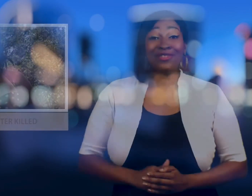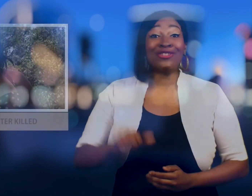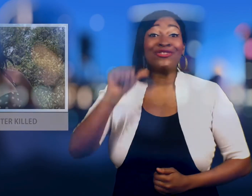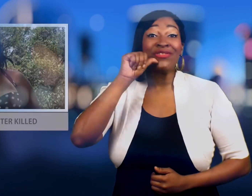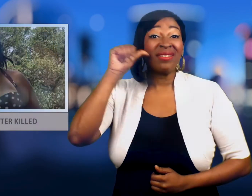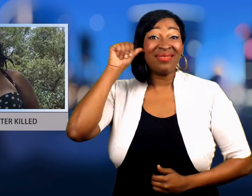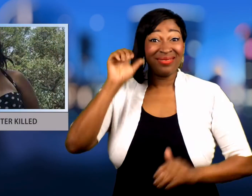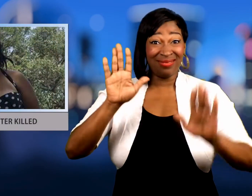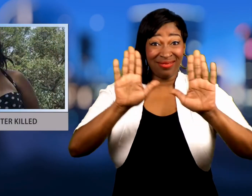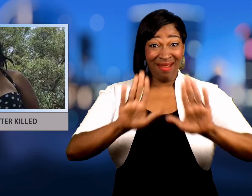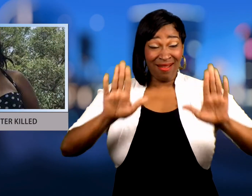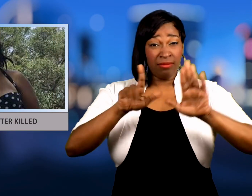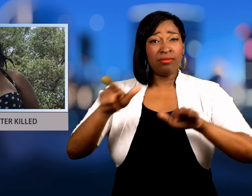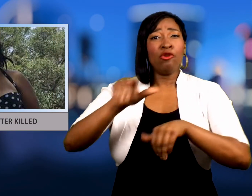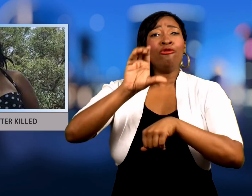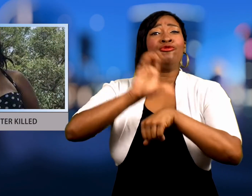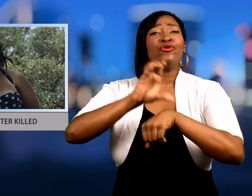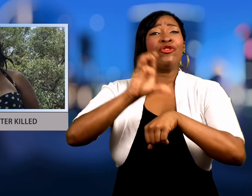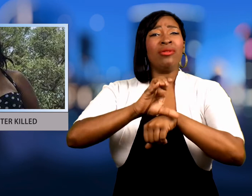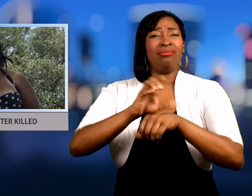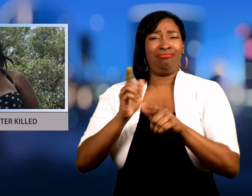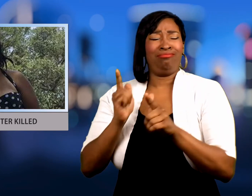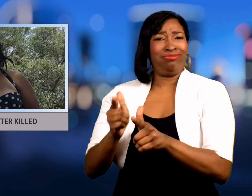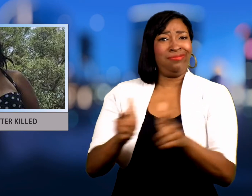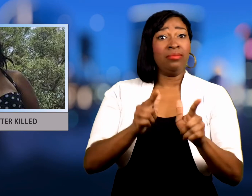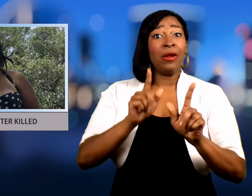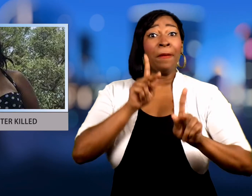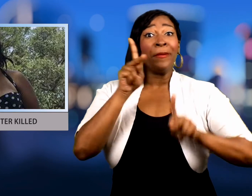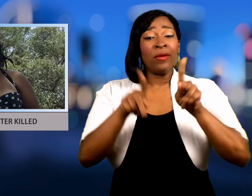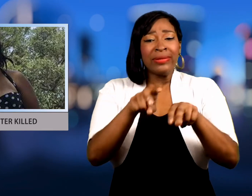One of the people killed during Sunday's church shooting